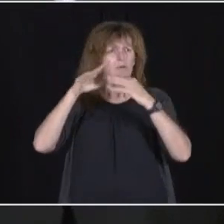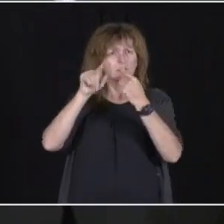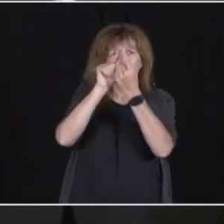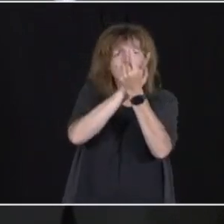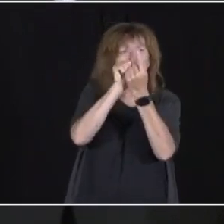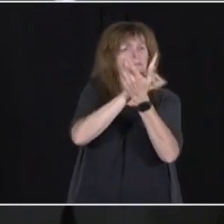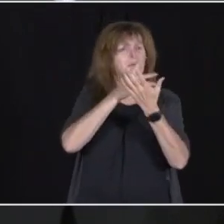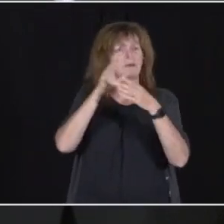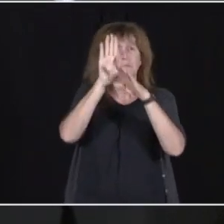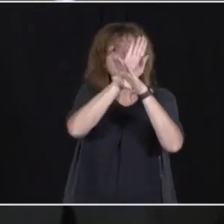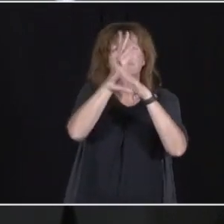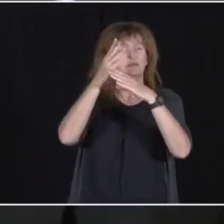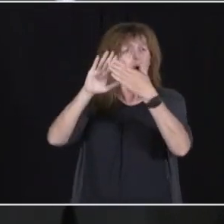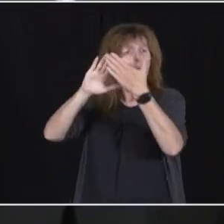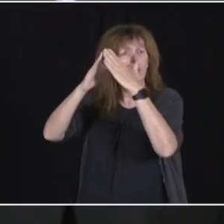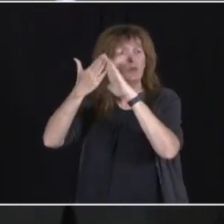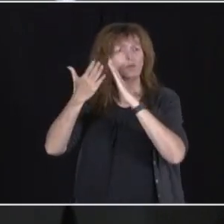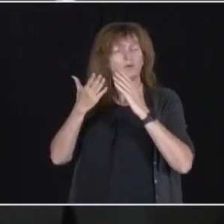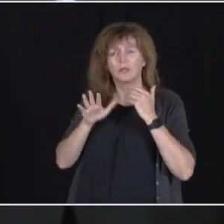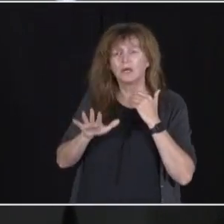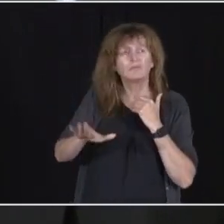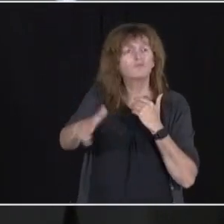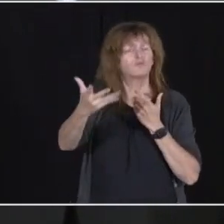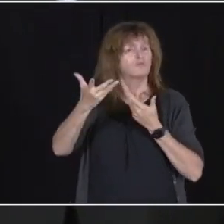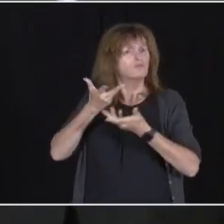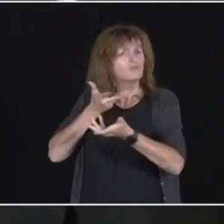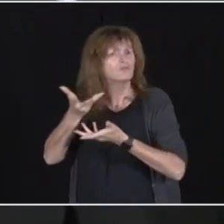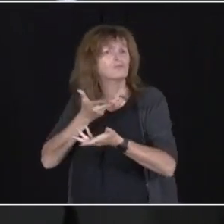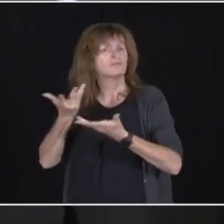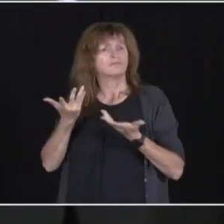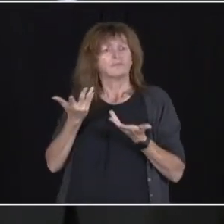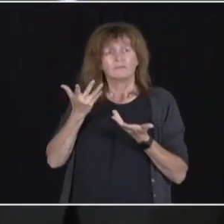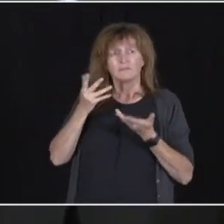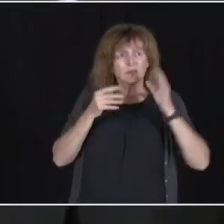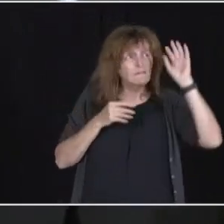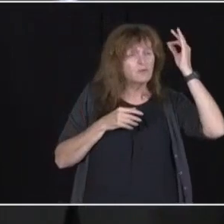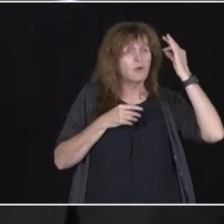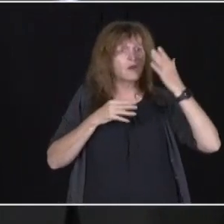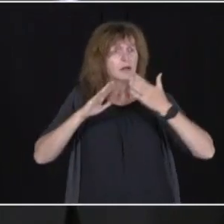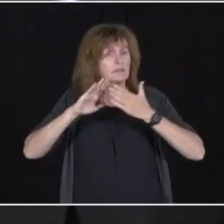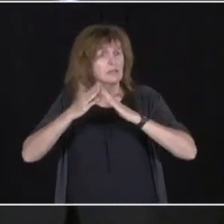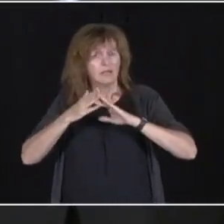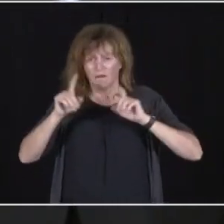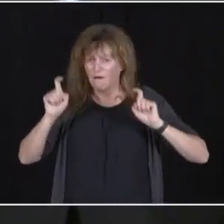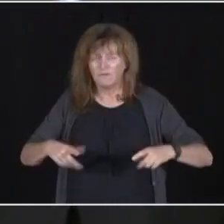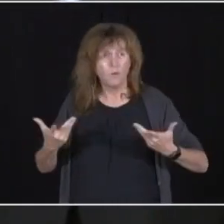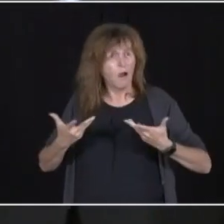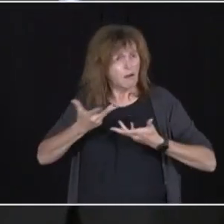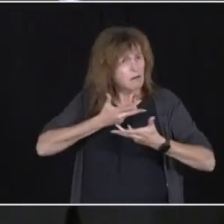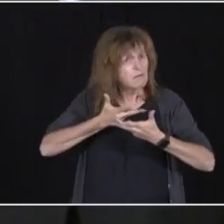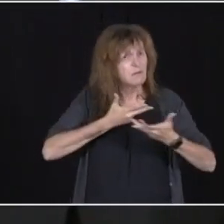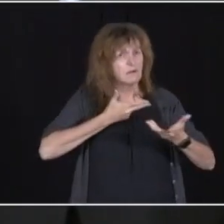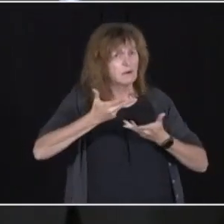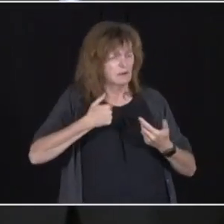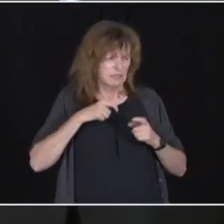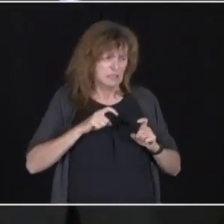though, have been very clear that they had to get back into the writings and had to continue to meet with small, medium and large enterprises.